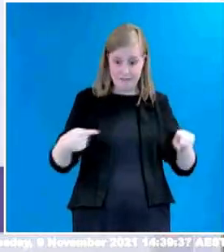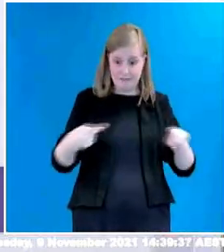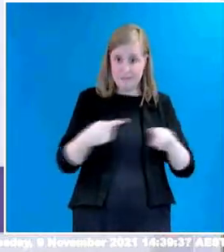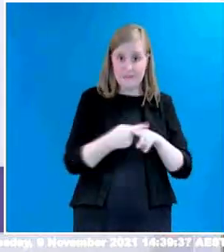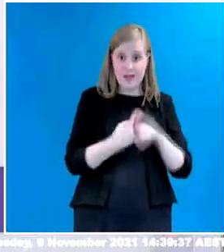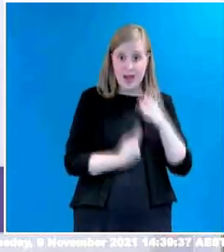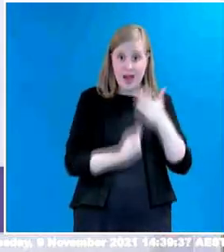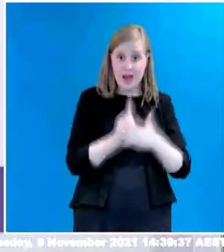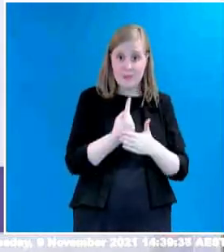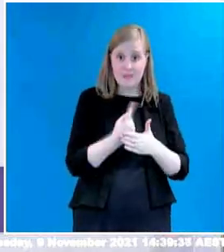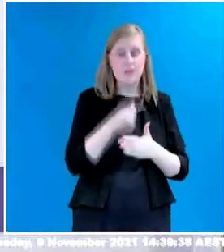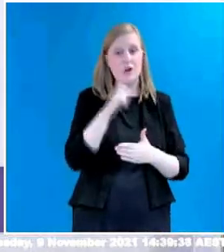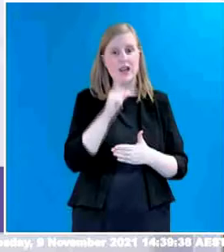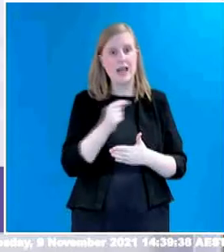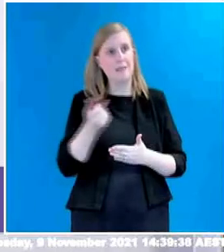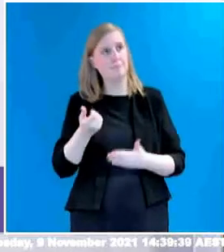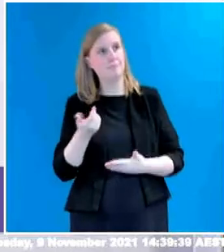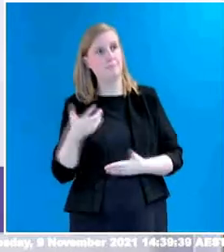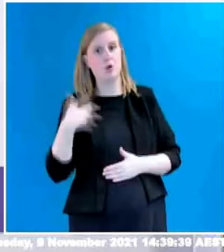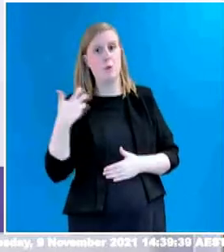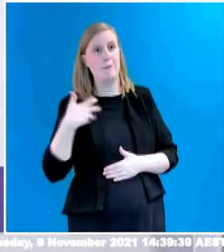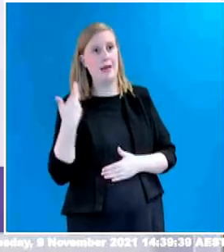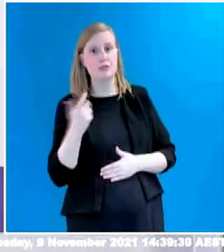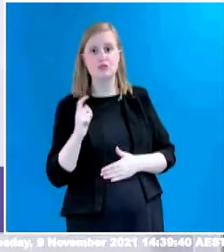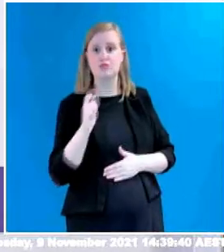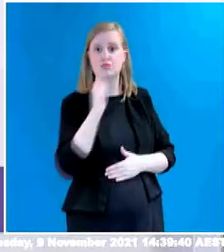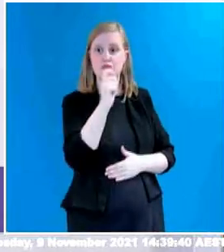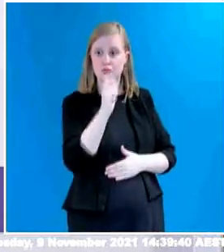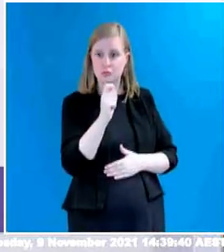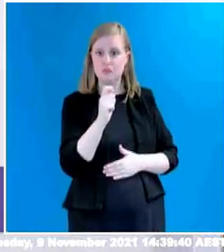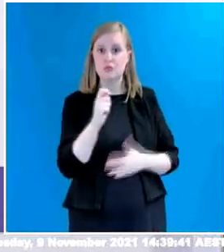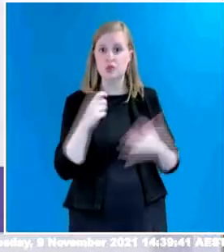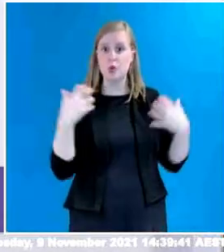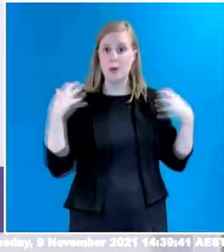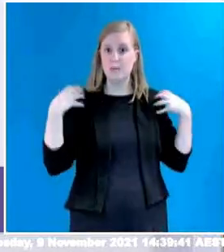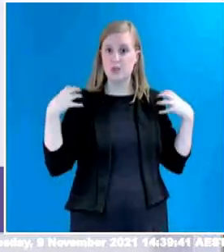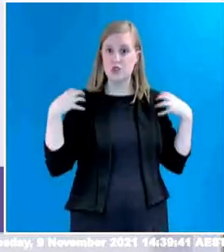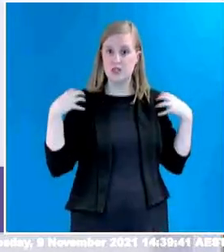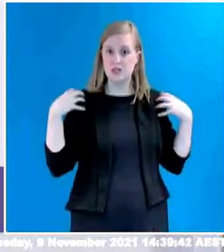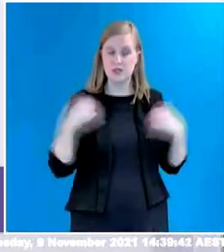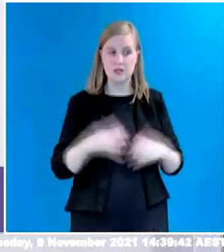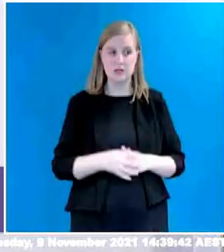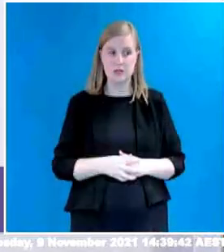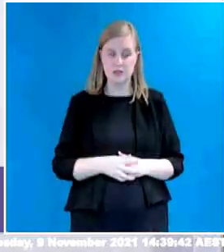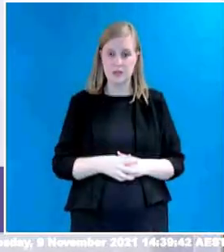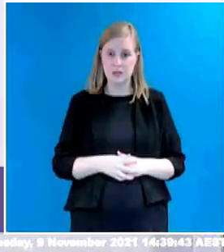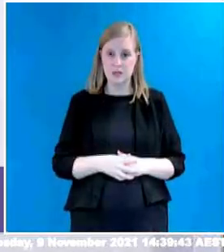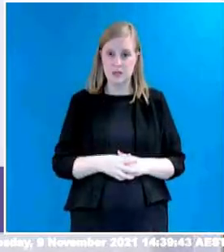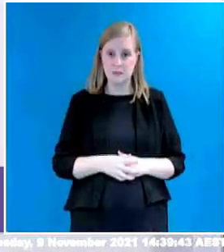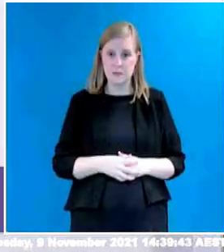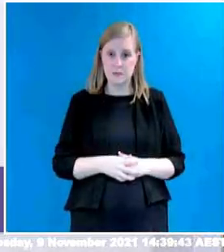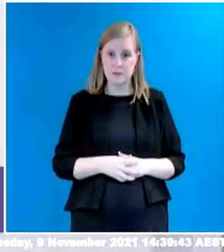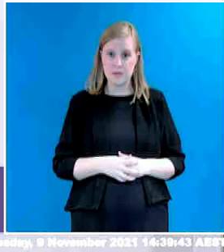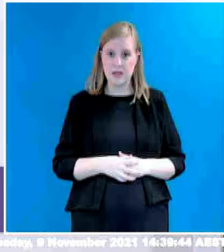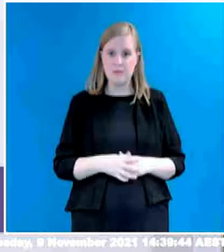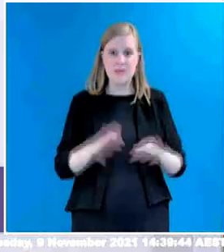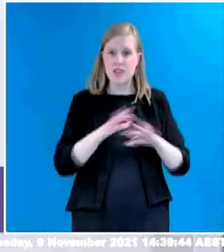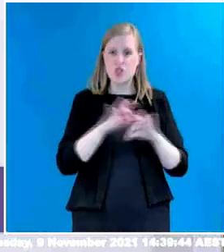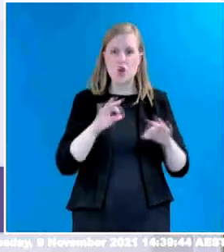There is no translation of that concept, is there, from article 26 into the AHRC Act?